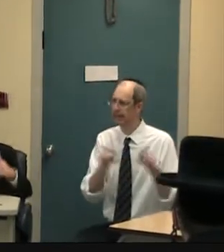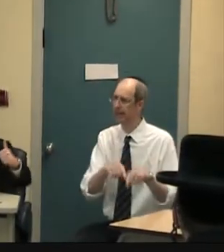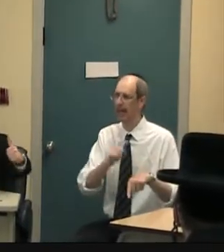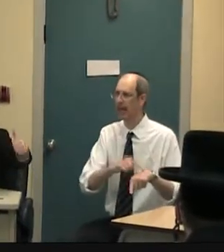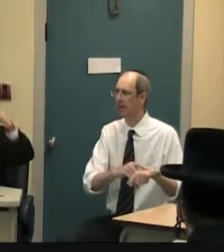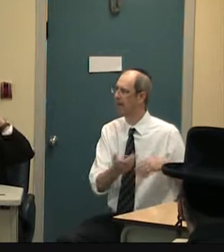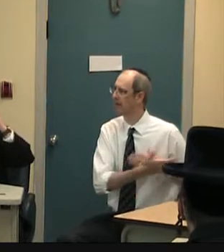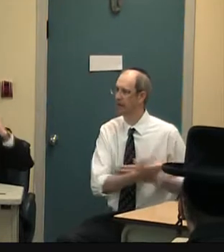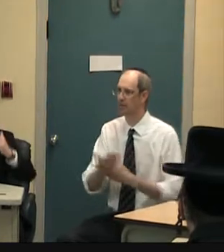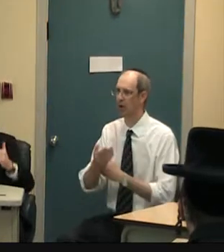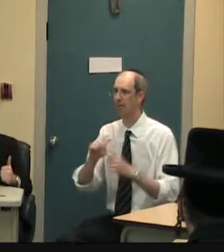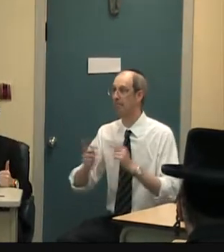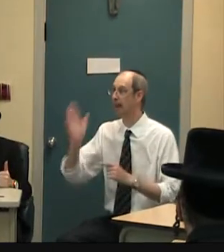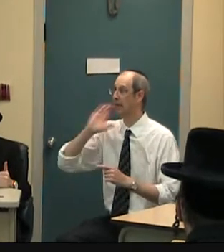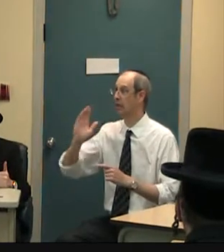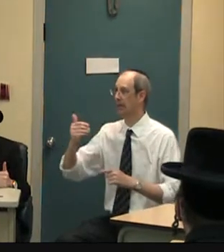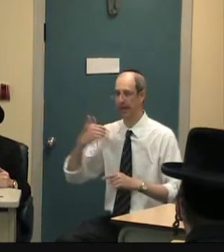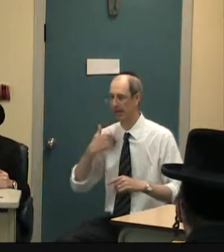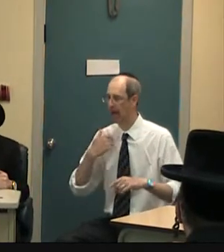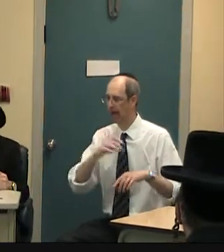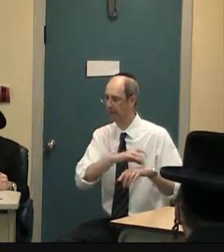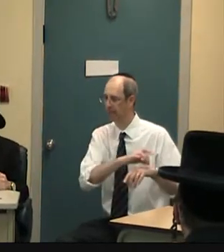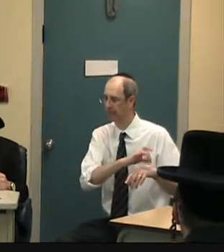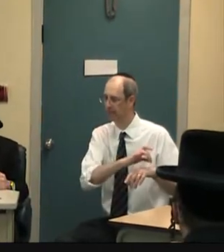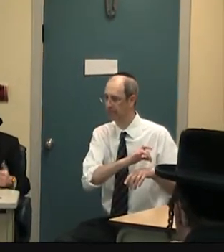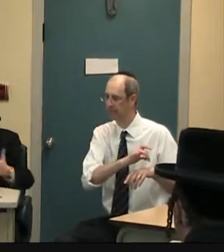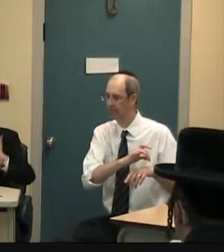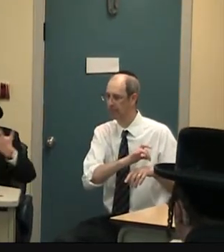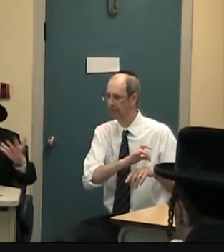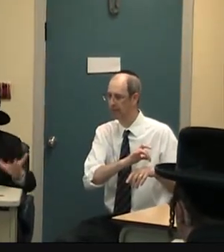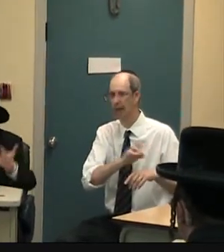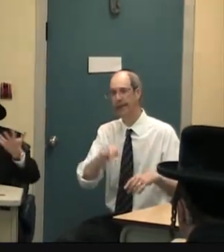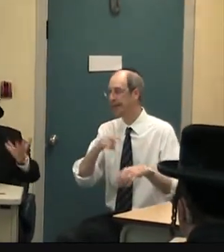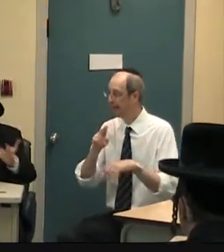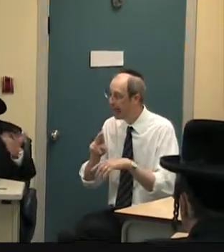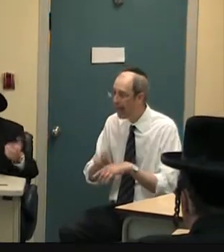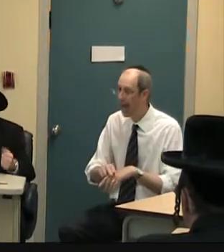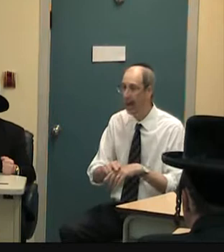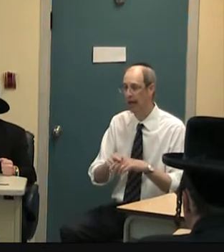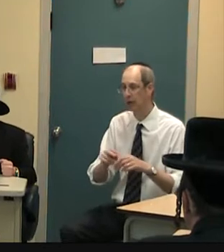but thank you then they didn't have a long place they would get up naturally they when the body was rested